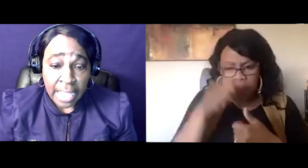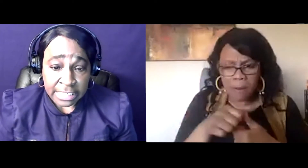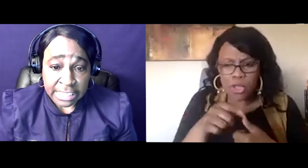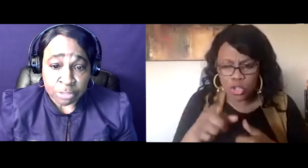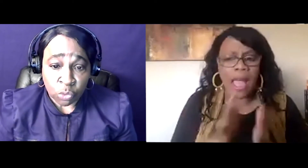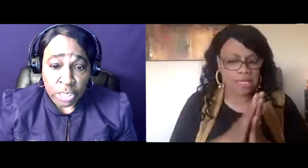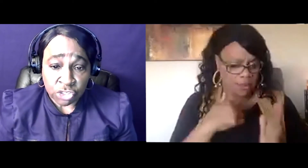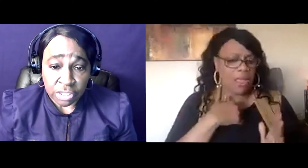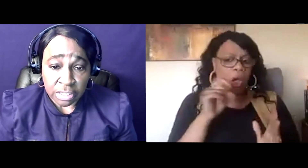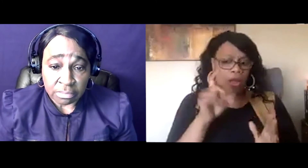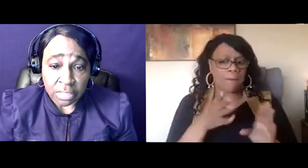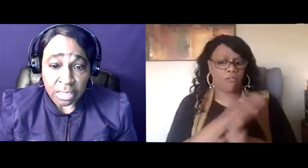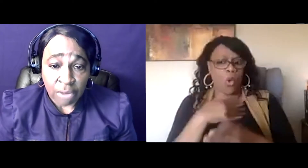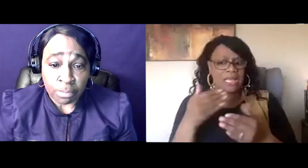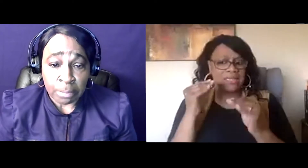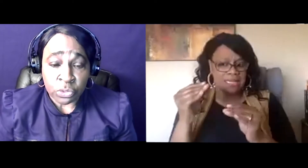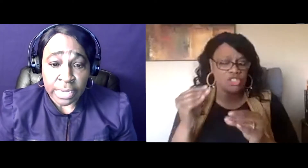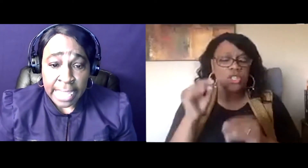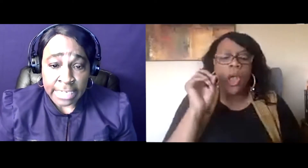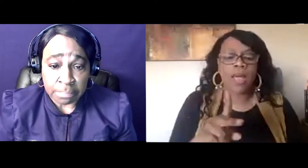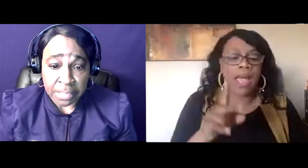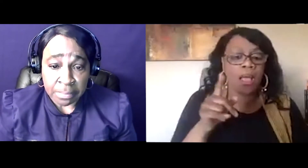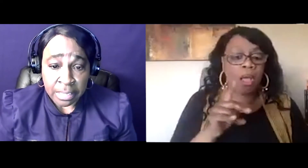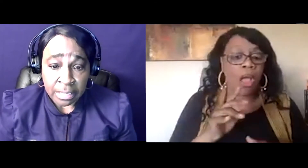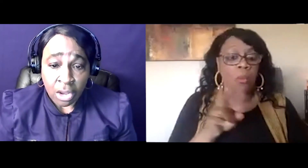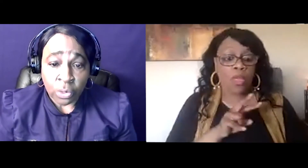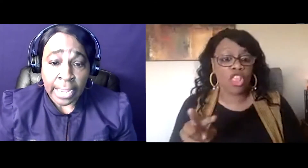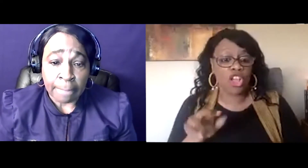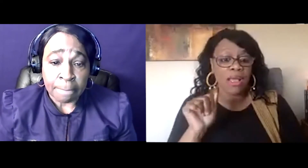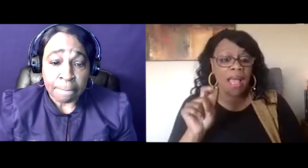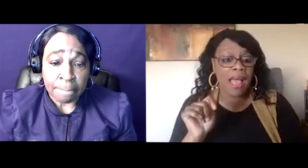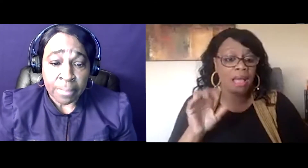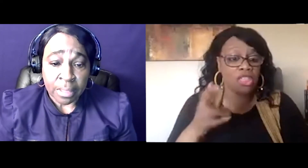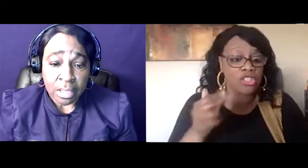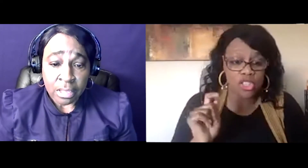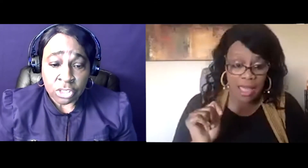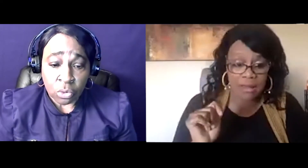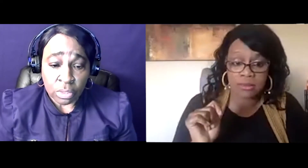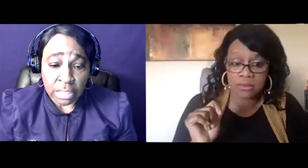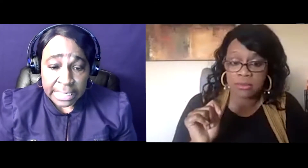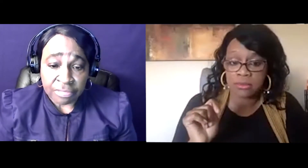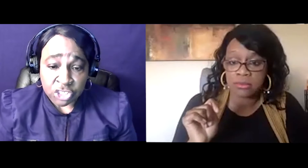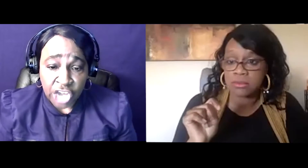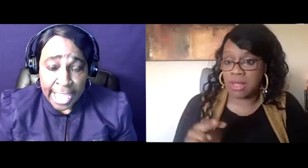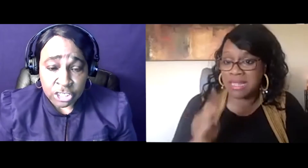accept questions? I remember you had asked me. Okay. So, looking at the chat,